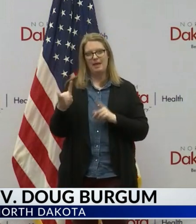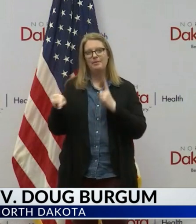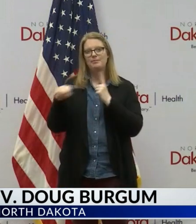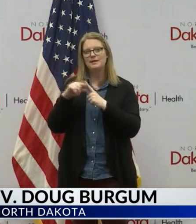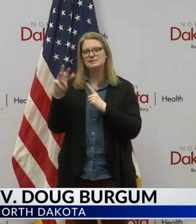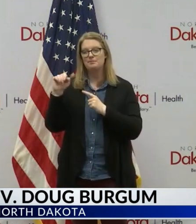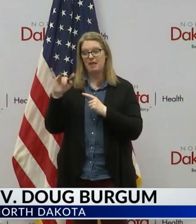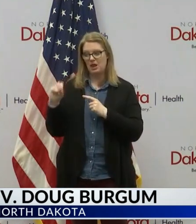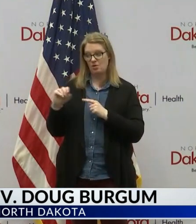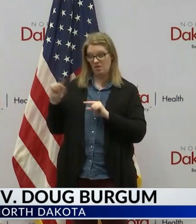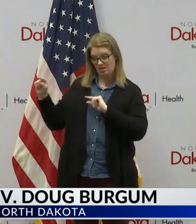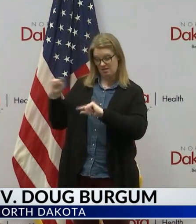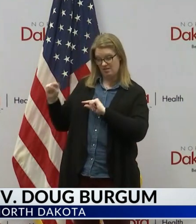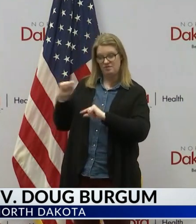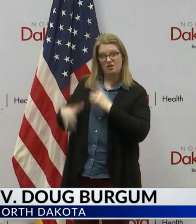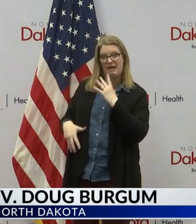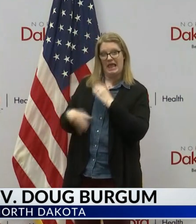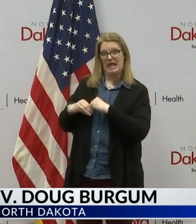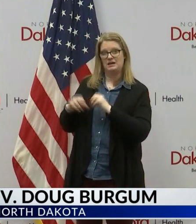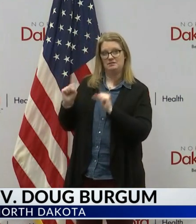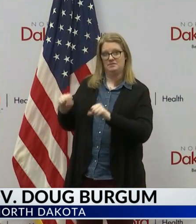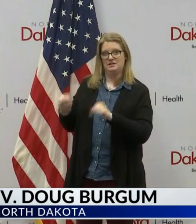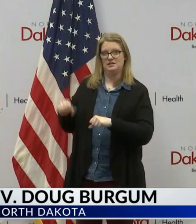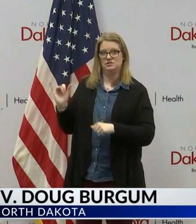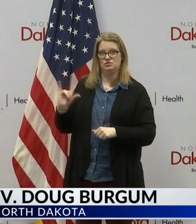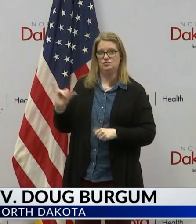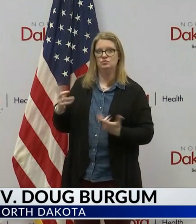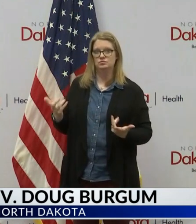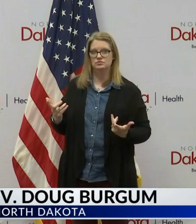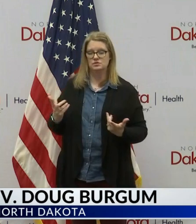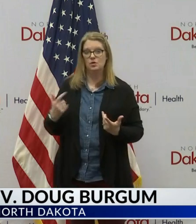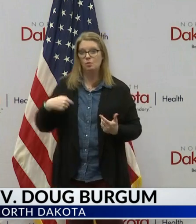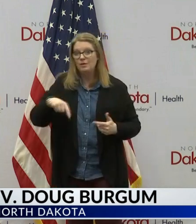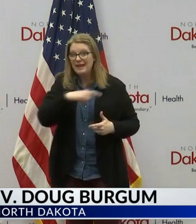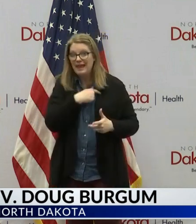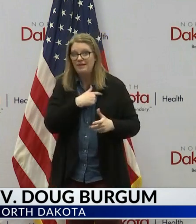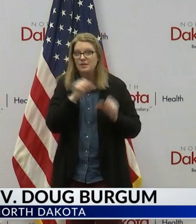WE KNOW THAT OUR PRIVATE PARTNER THAT'S WE WORK WITH SANFORD WILL BE A.